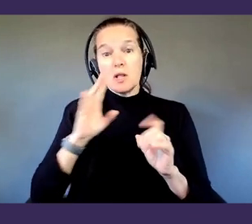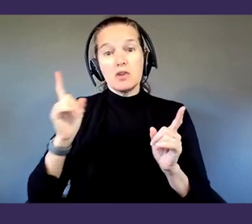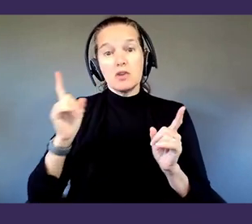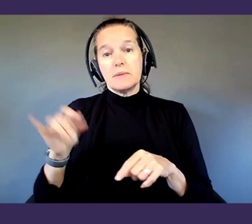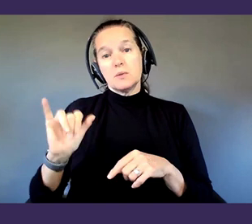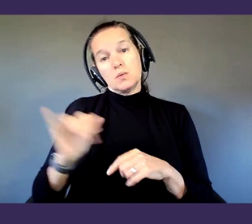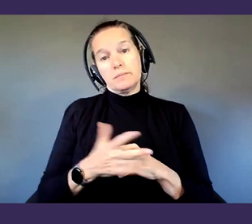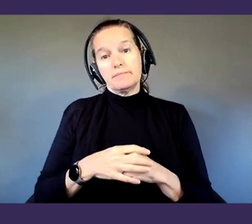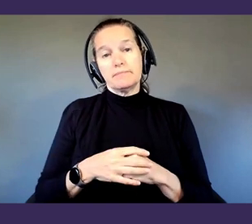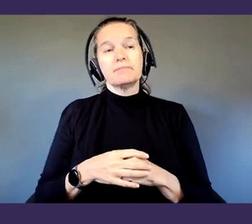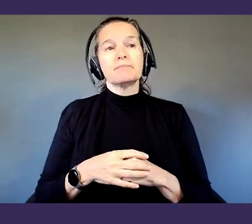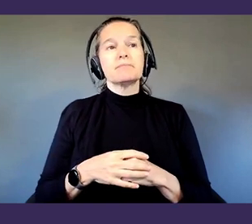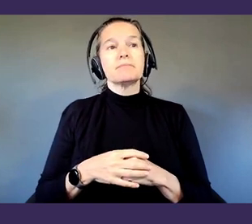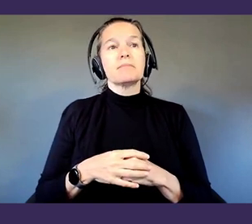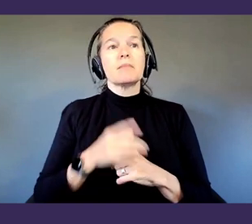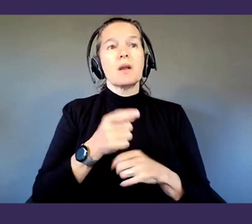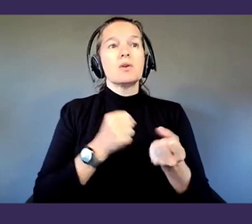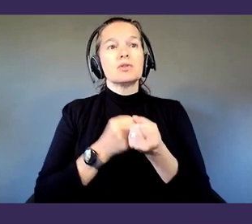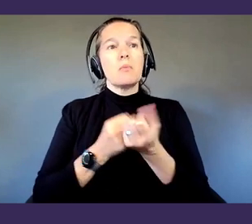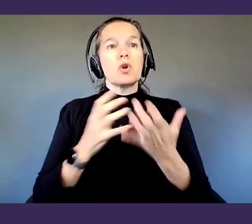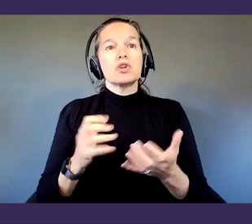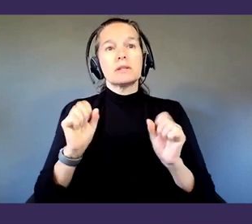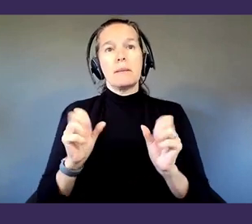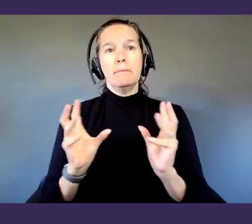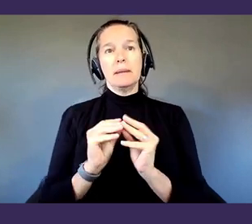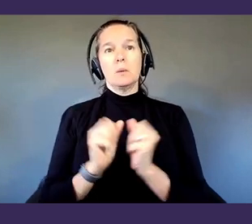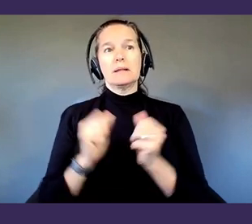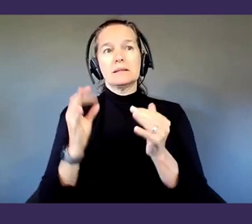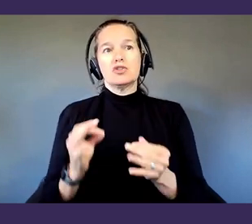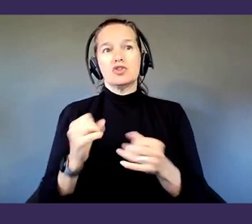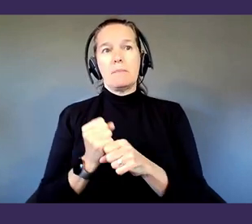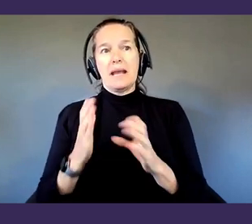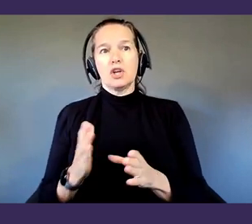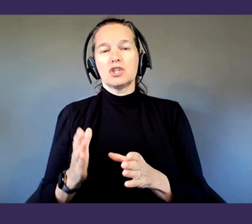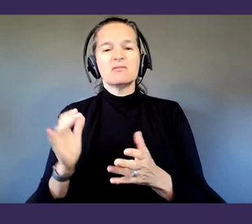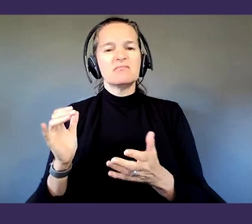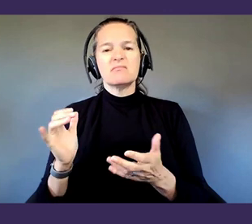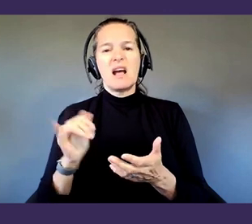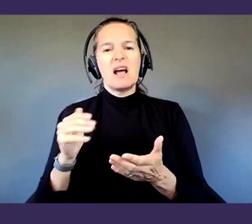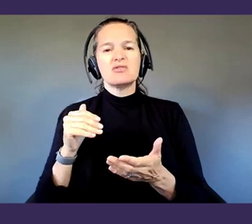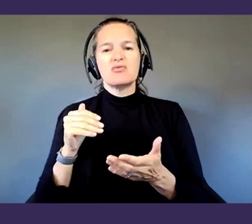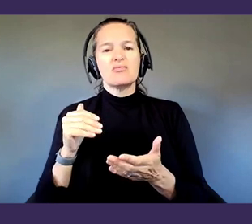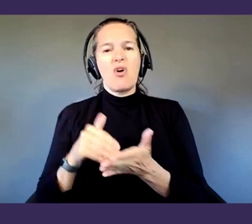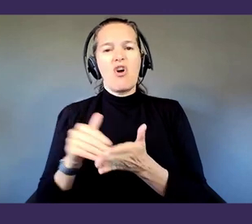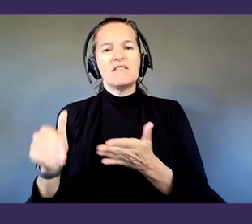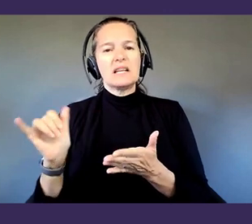So supporters can meet with decision-makers as often as the decision-maker would like to discuss the decisions they need to make.